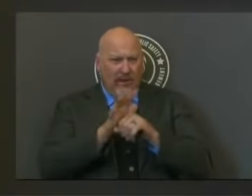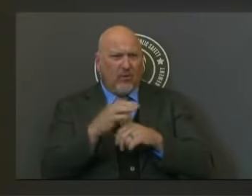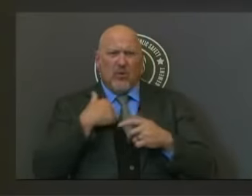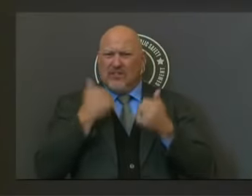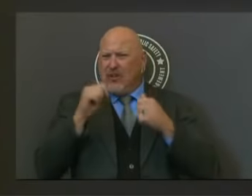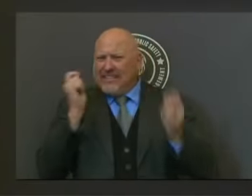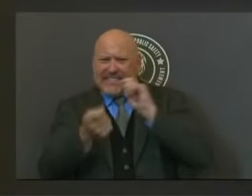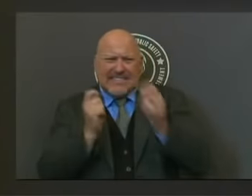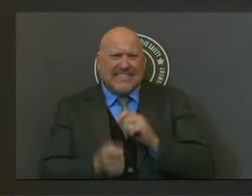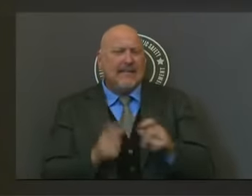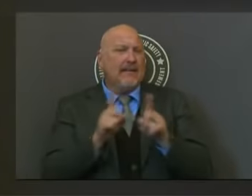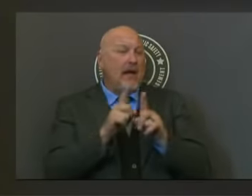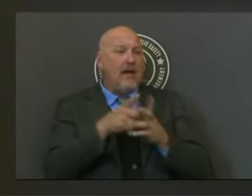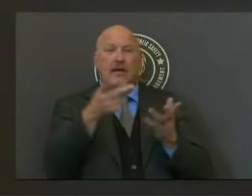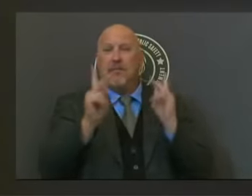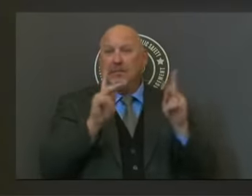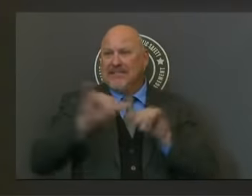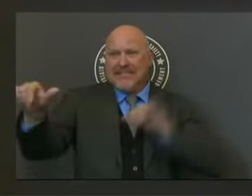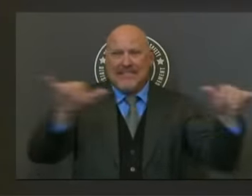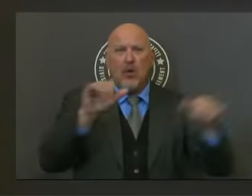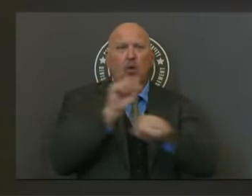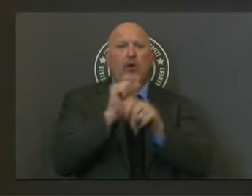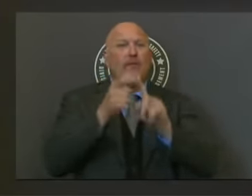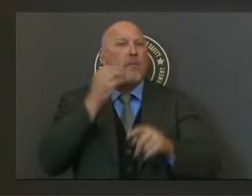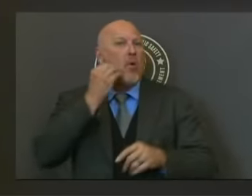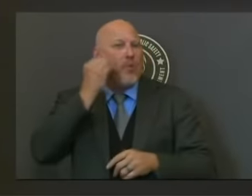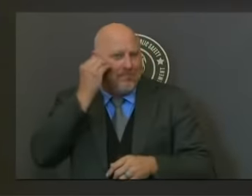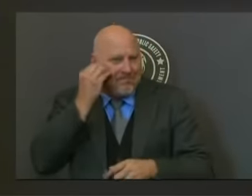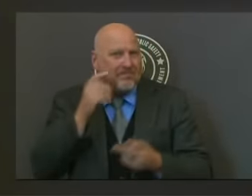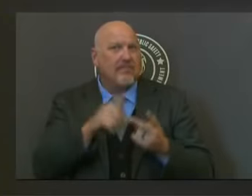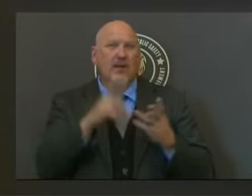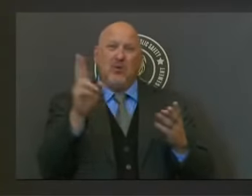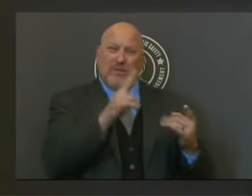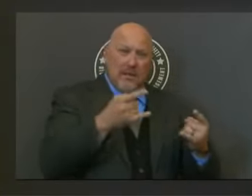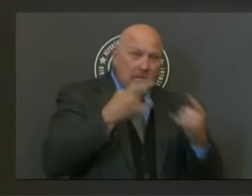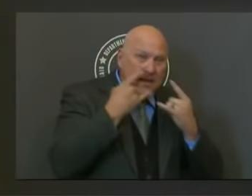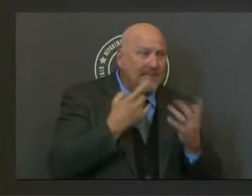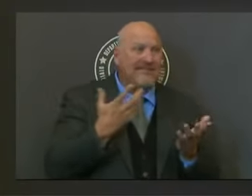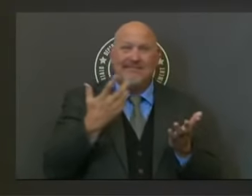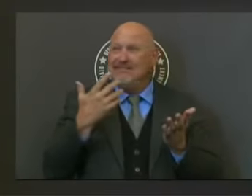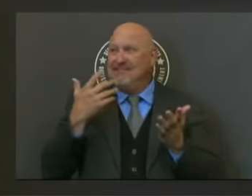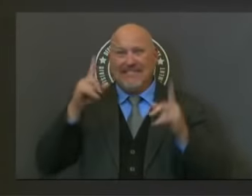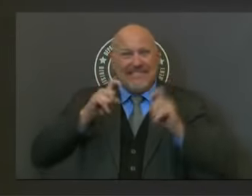to be doing all this but I do